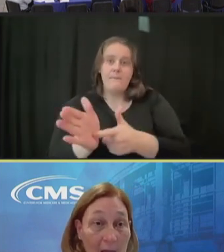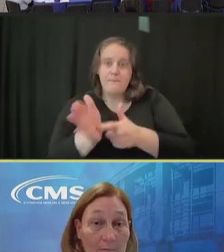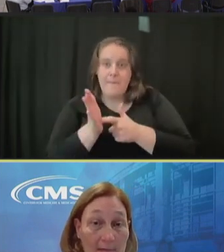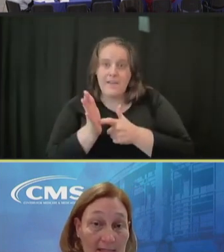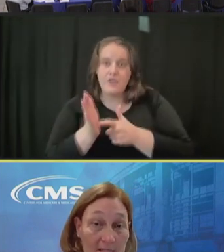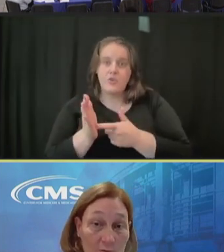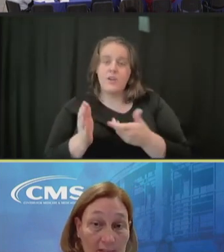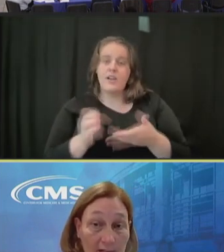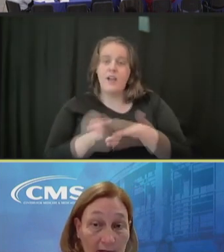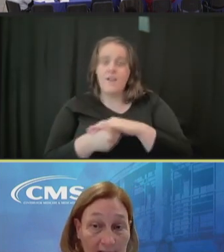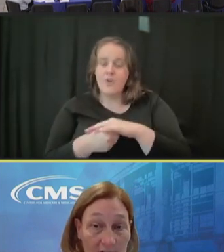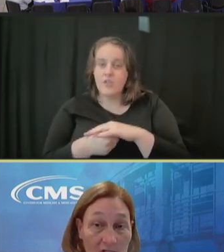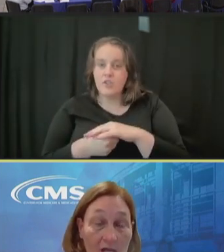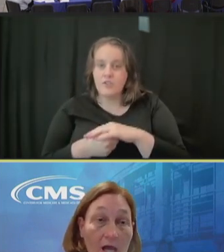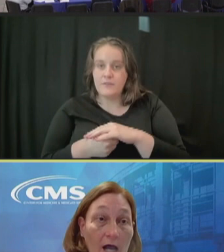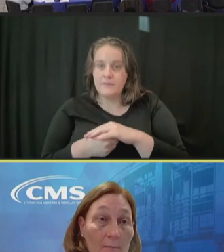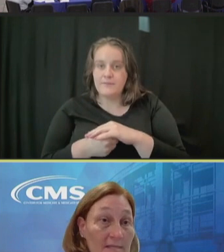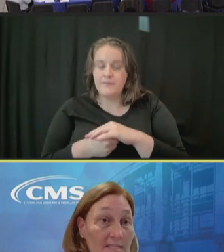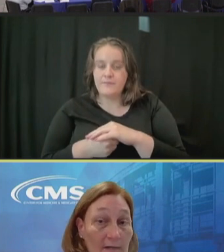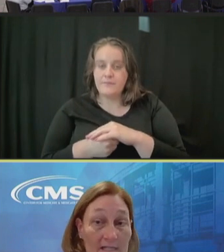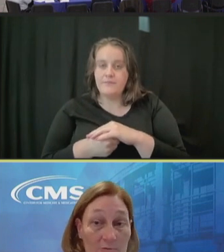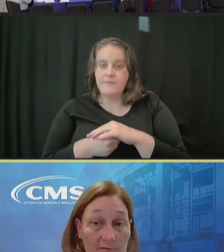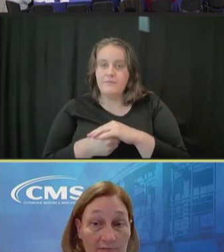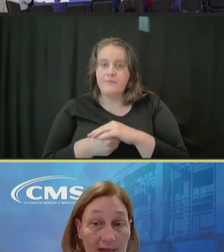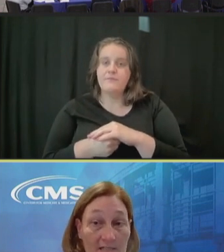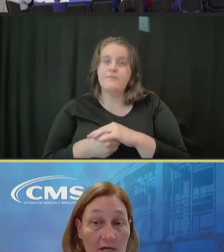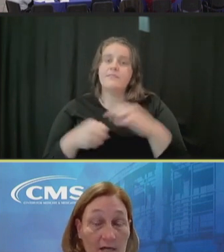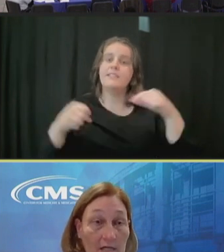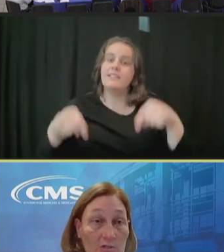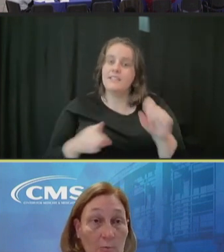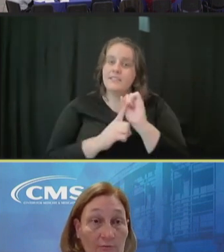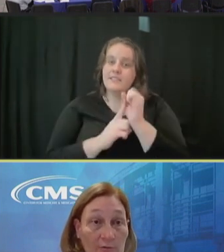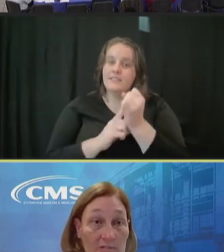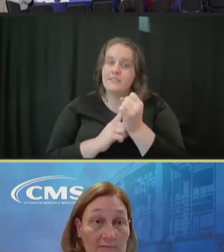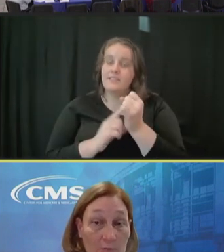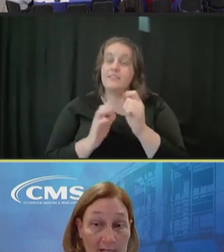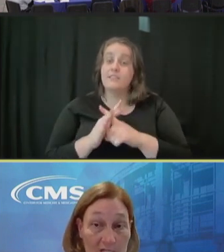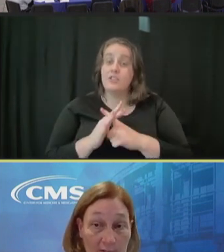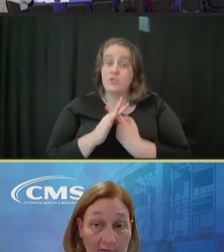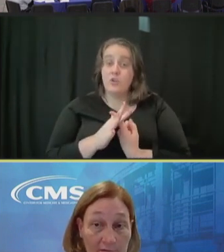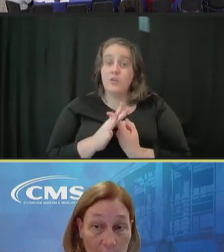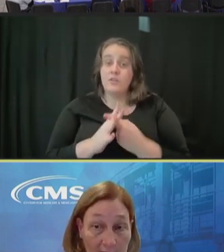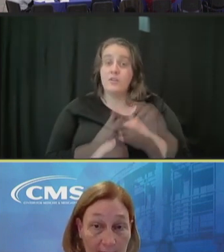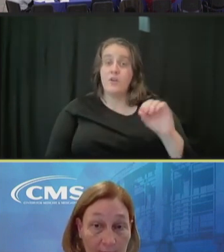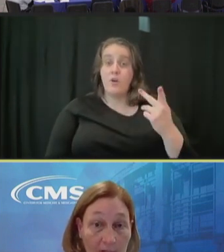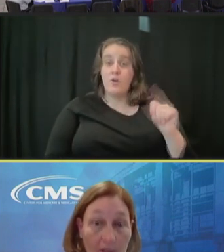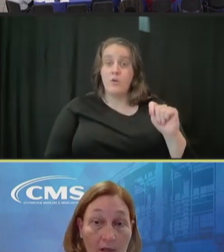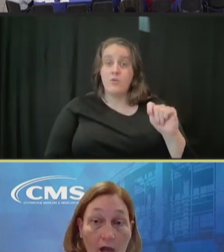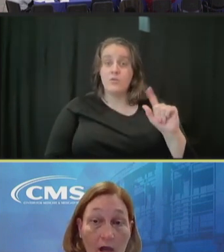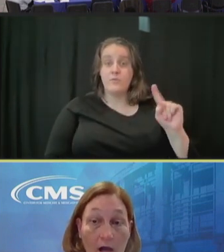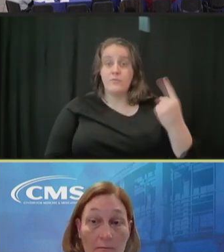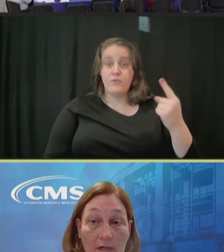had not been mandatory coverage. And this went into effect on October 1st of 2023.